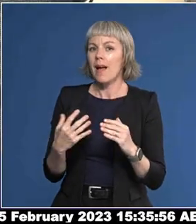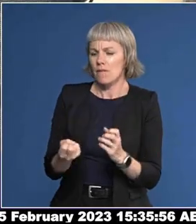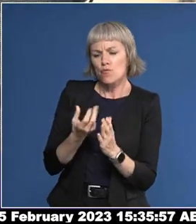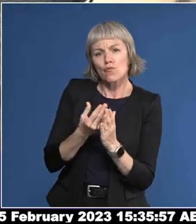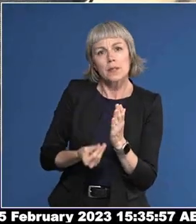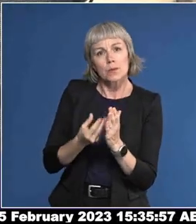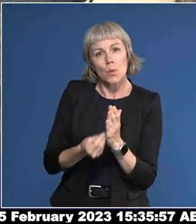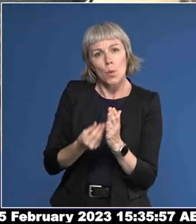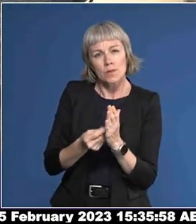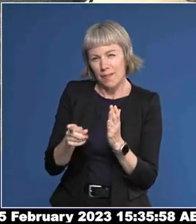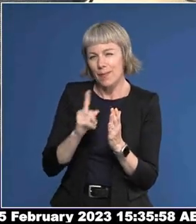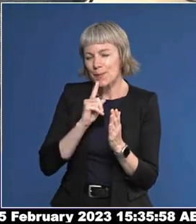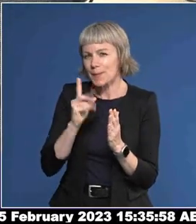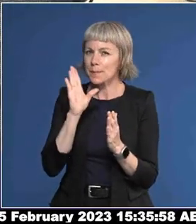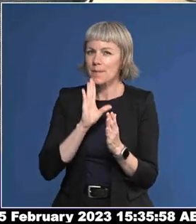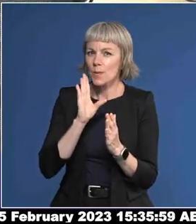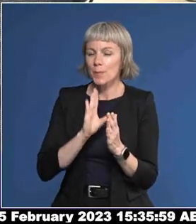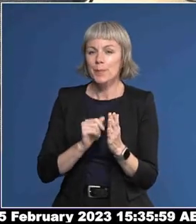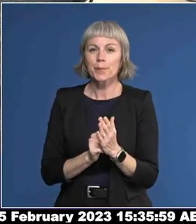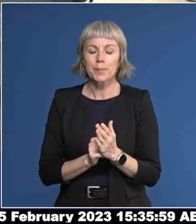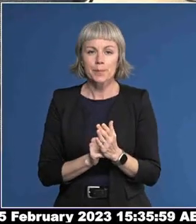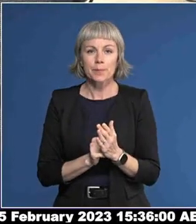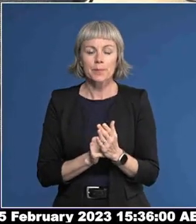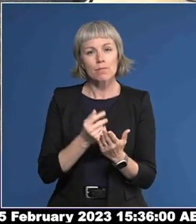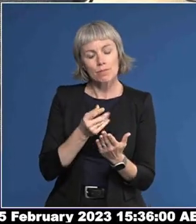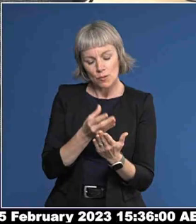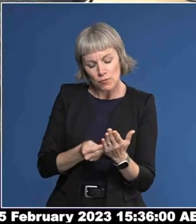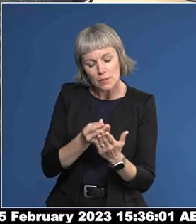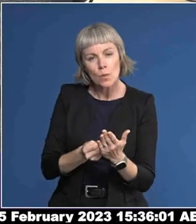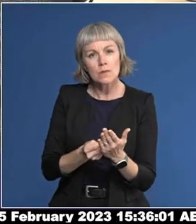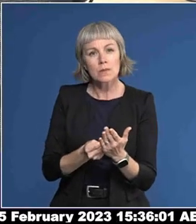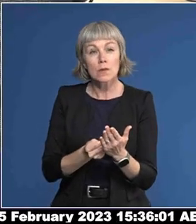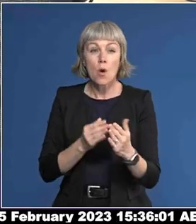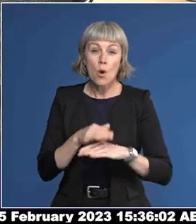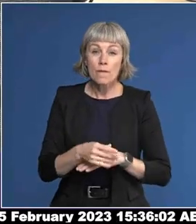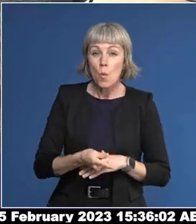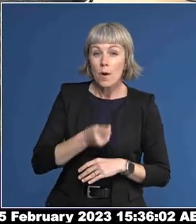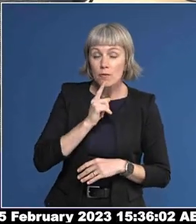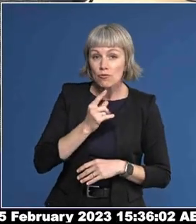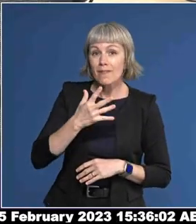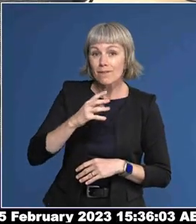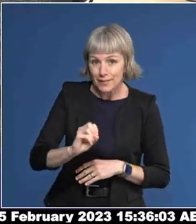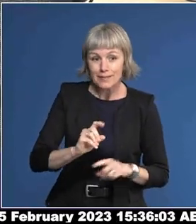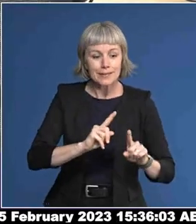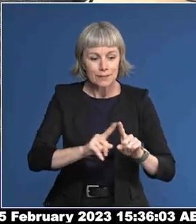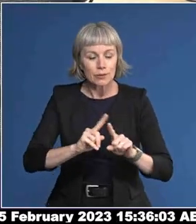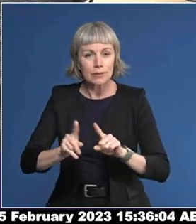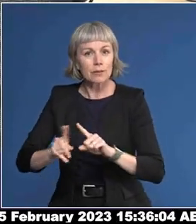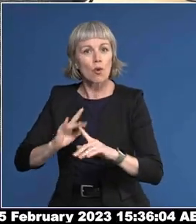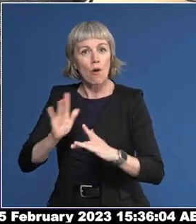just mentioned, and it's a collection of more than 150 online resources. That's right. MS DOWSETT: Some of those are videos.